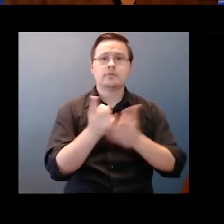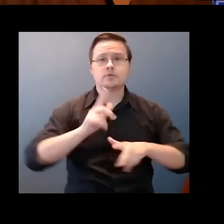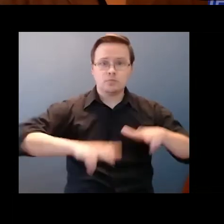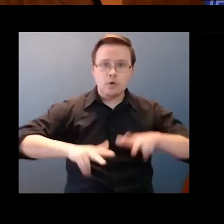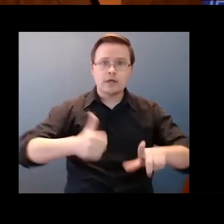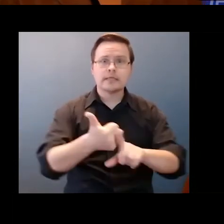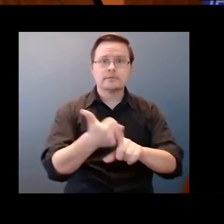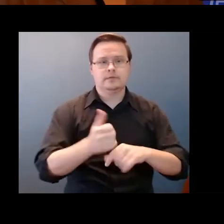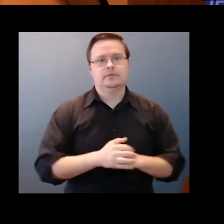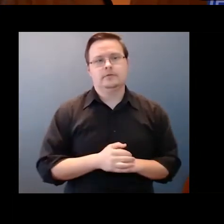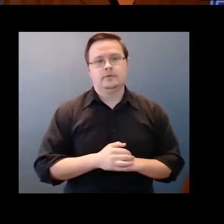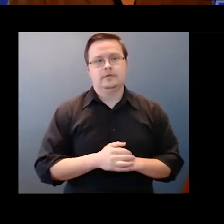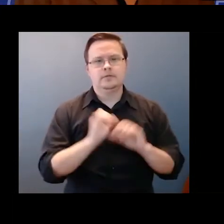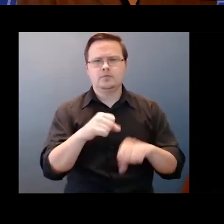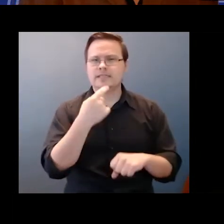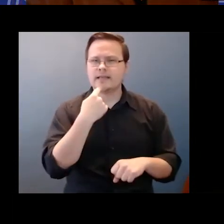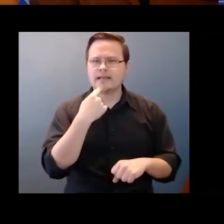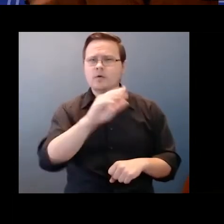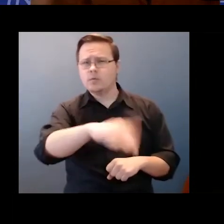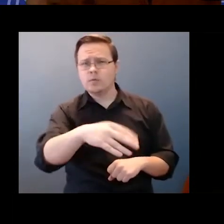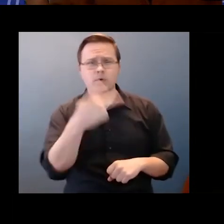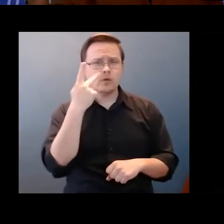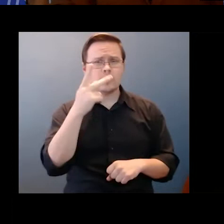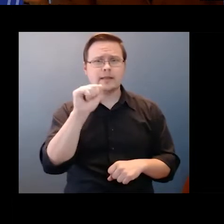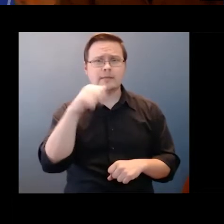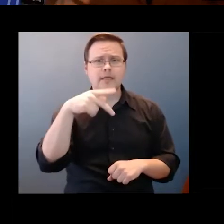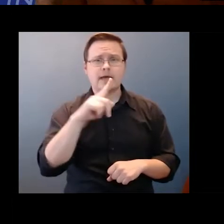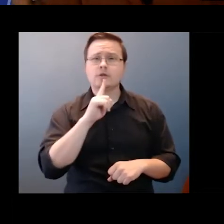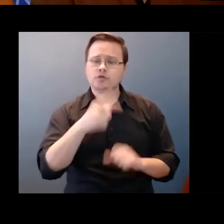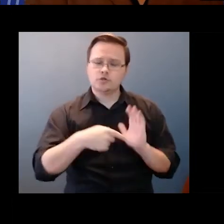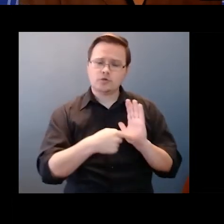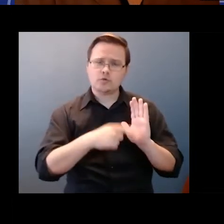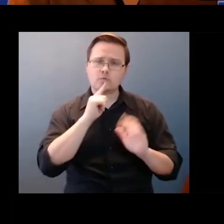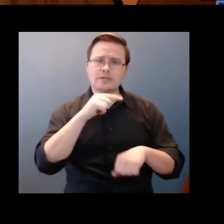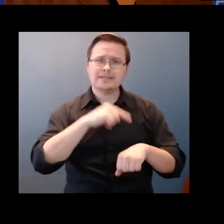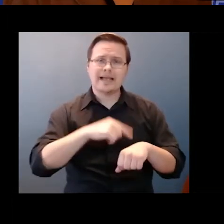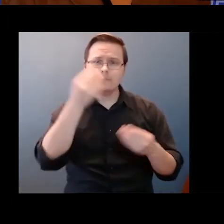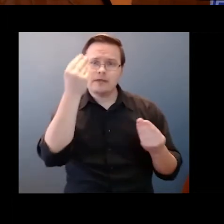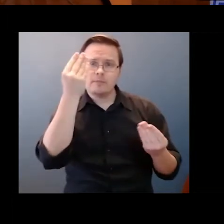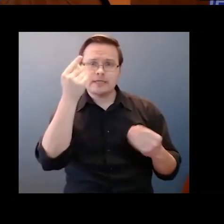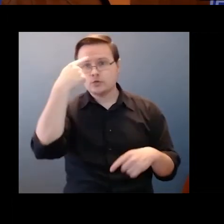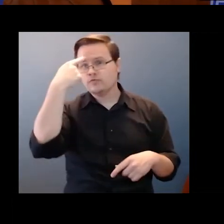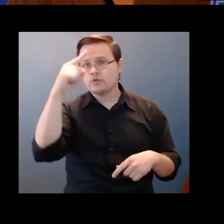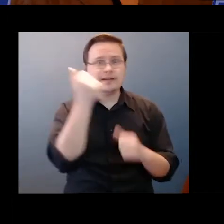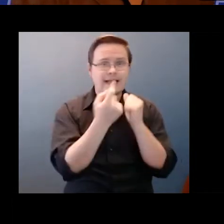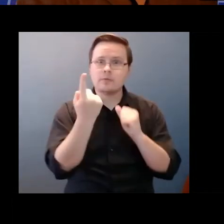So we could say, hey, look like this API provides real time data to anyone without any vetting and they can build